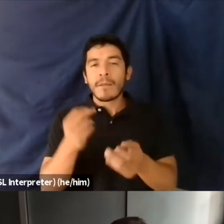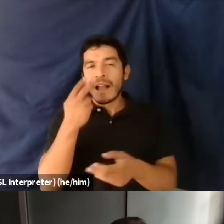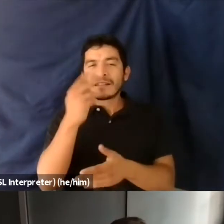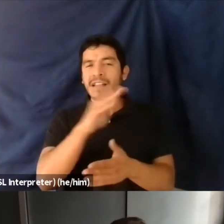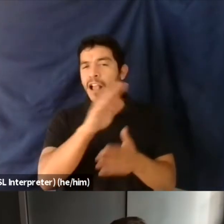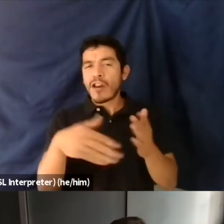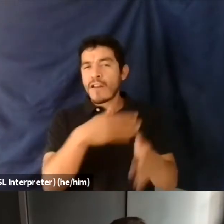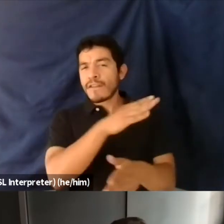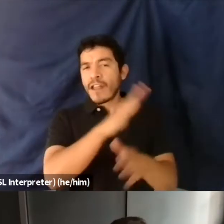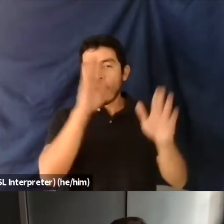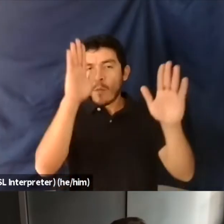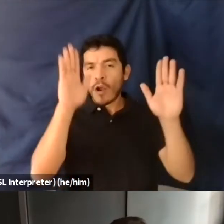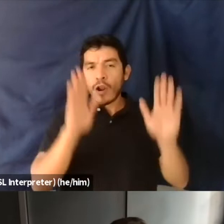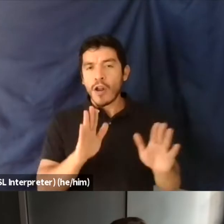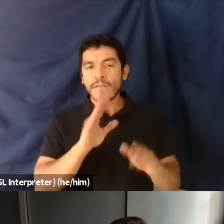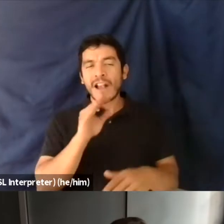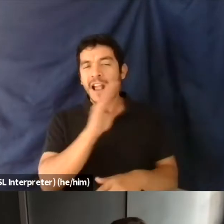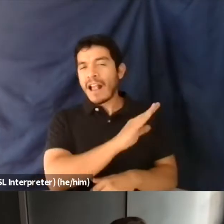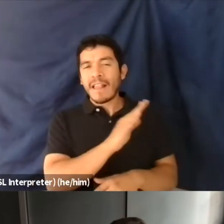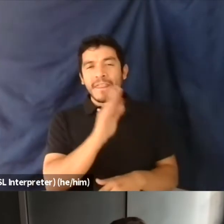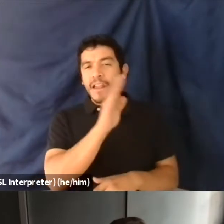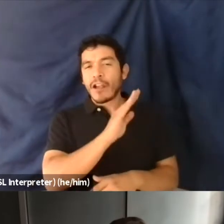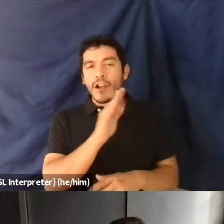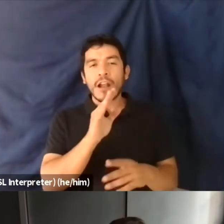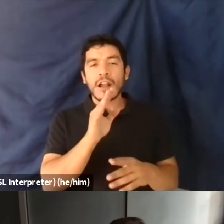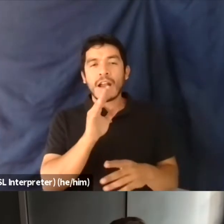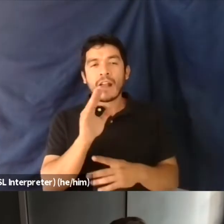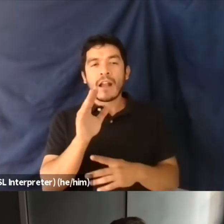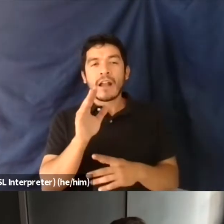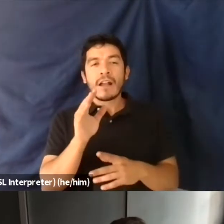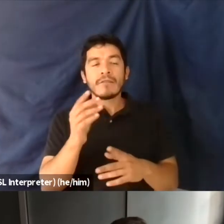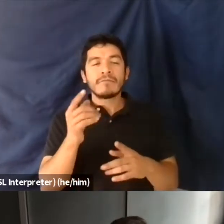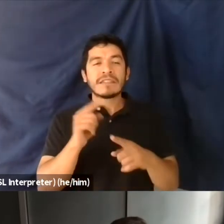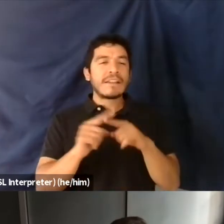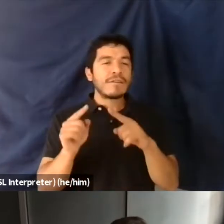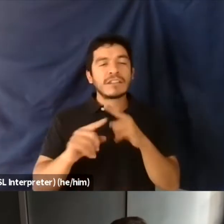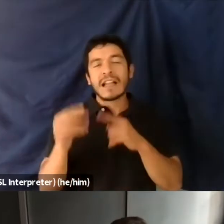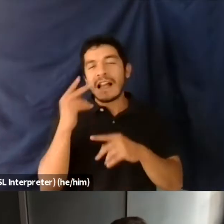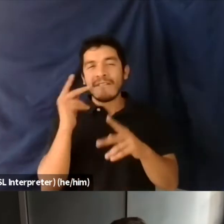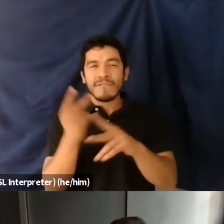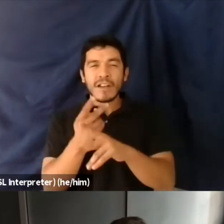and all their edges and being able to like figure out how to make a story, how to put that into the story.